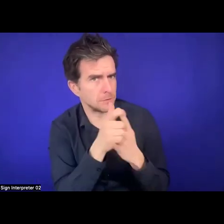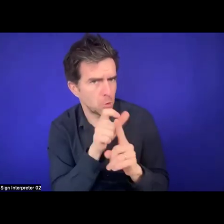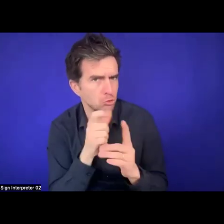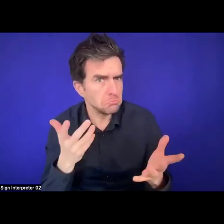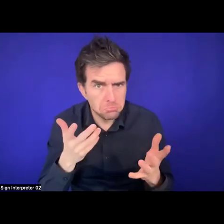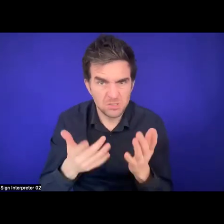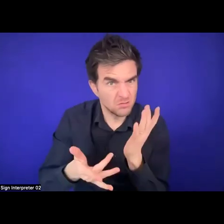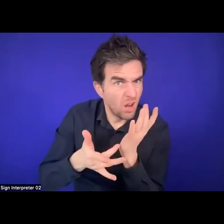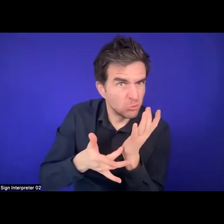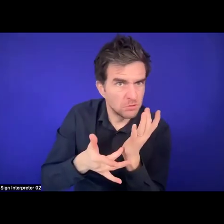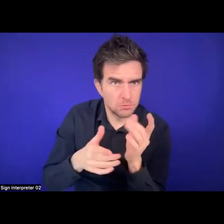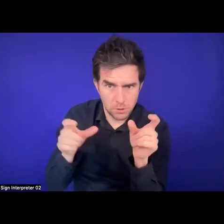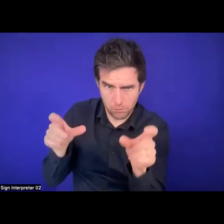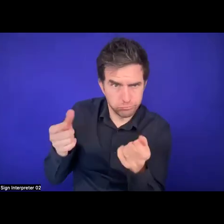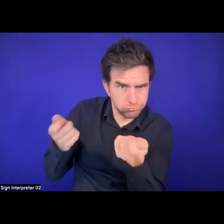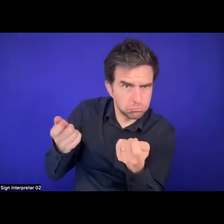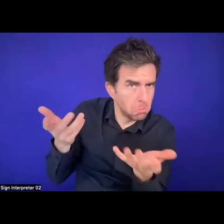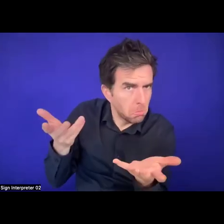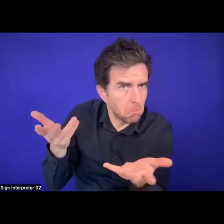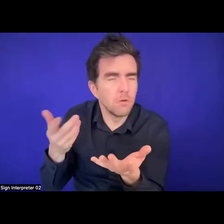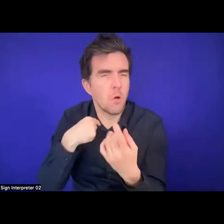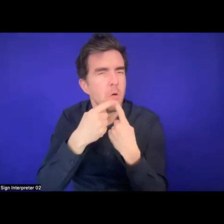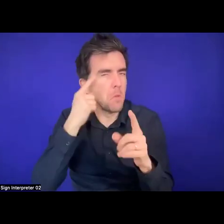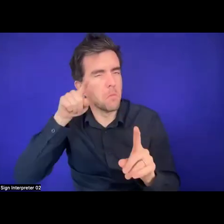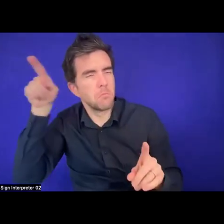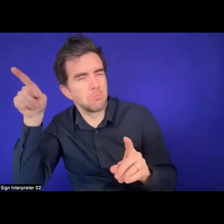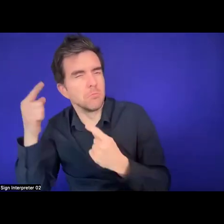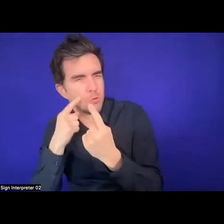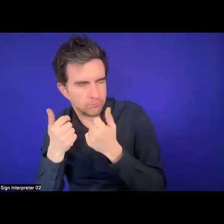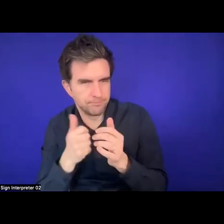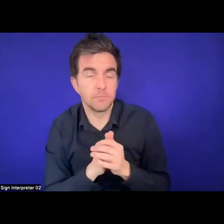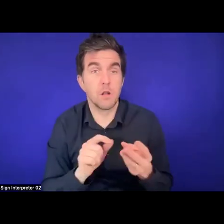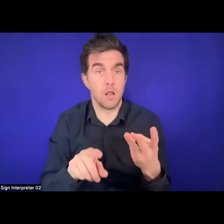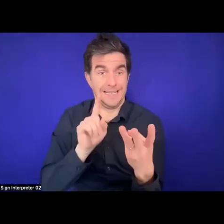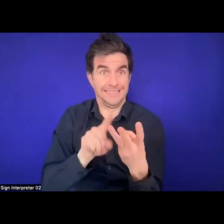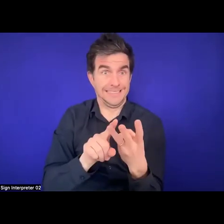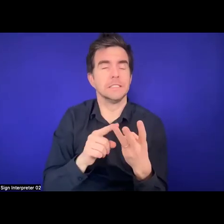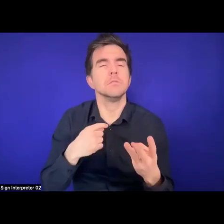Thirdly, I have learned the EU's desire for transparent merit based system for grant